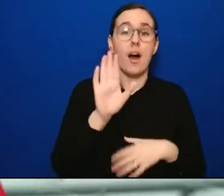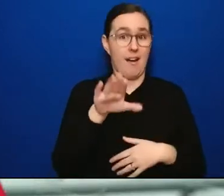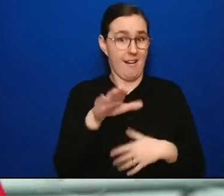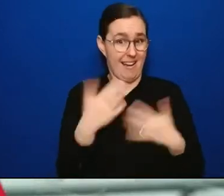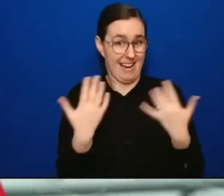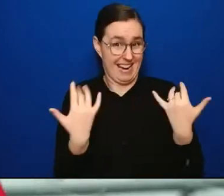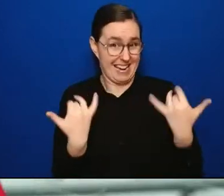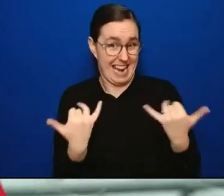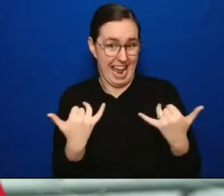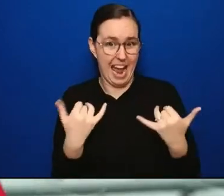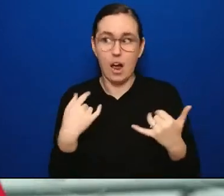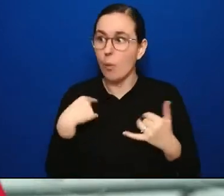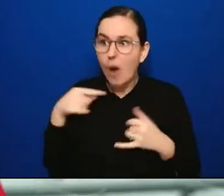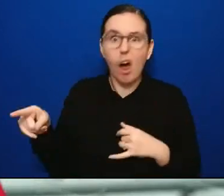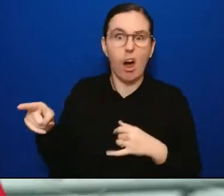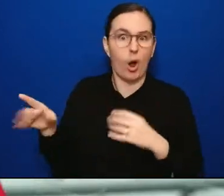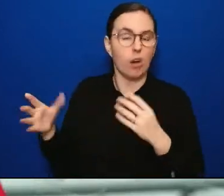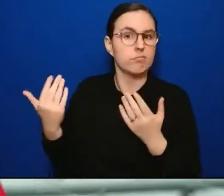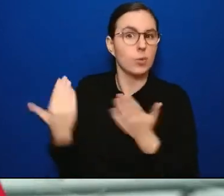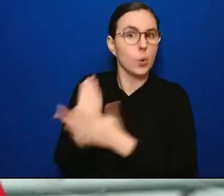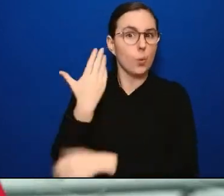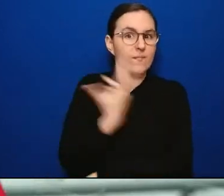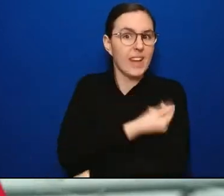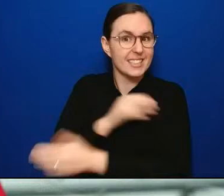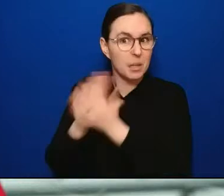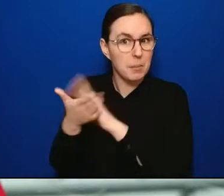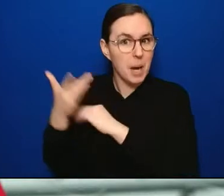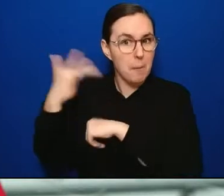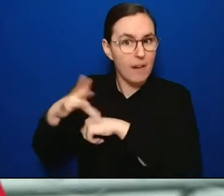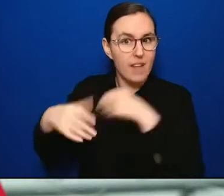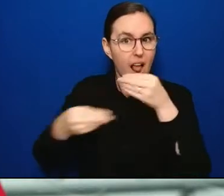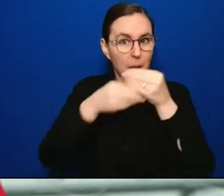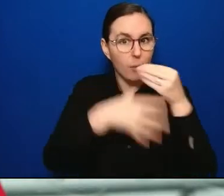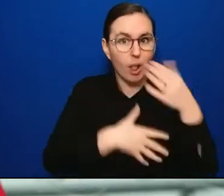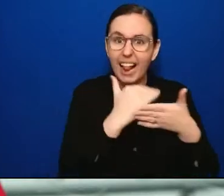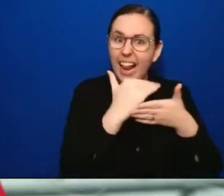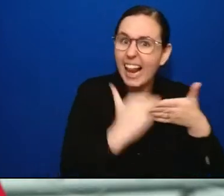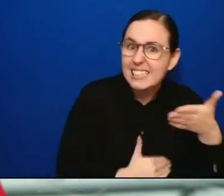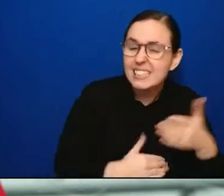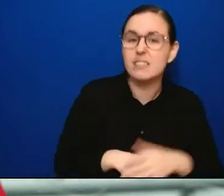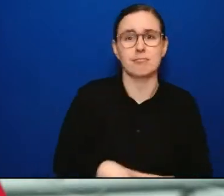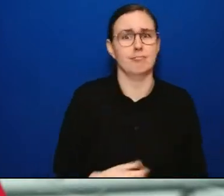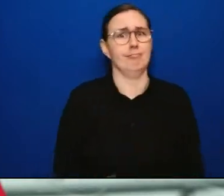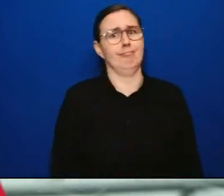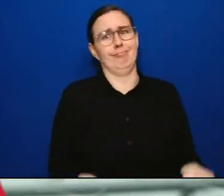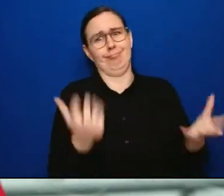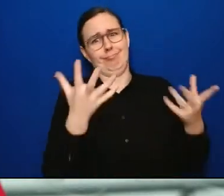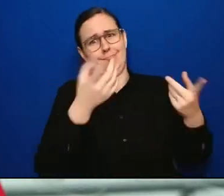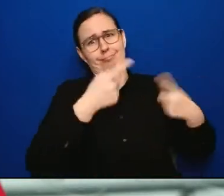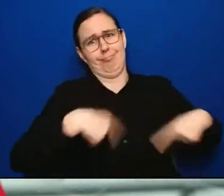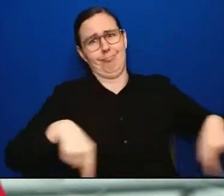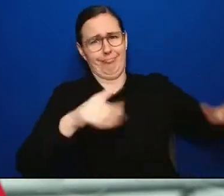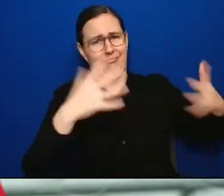having new vaccines available. The high level of immunity from people stepping up and getting